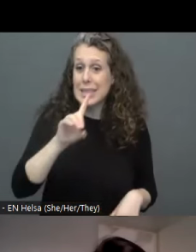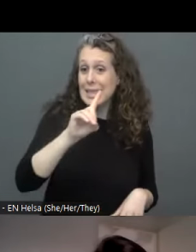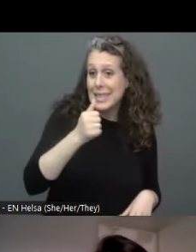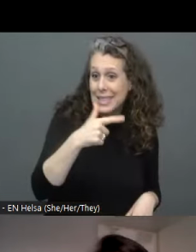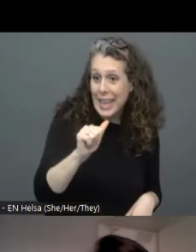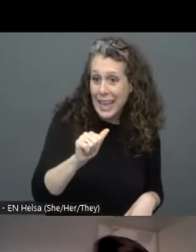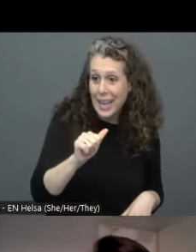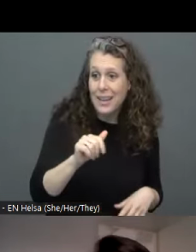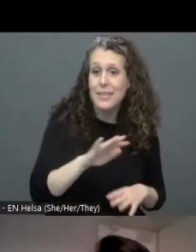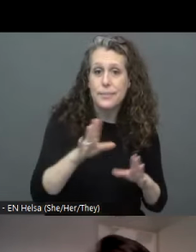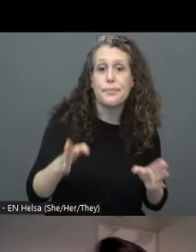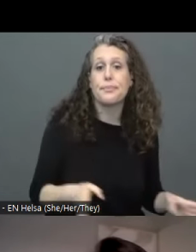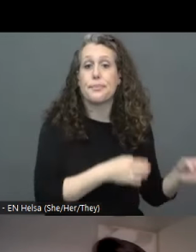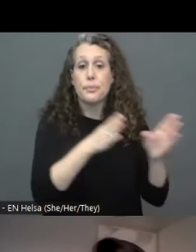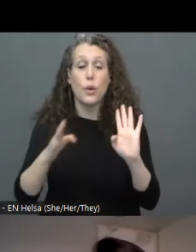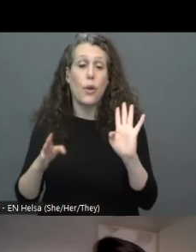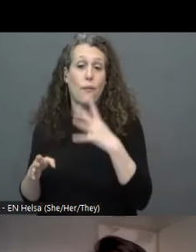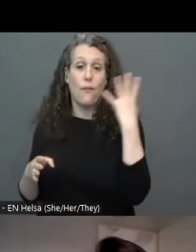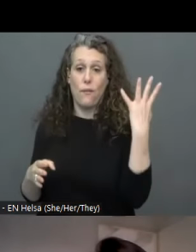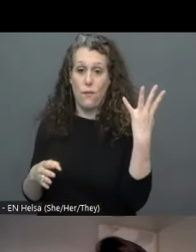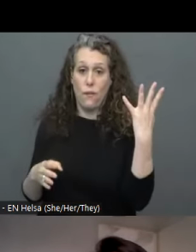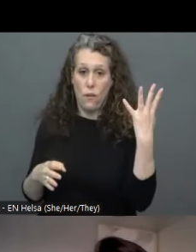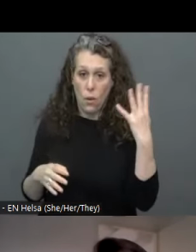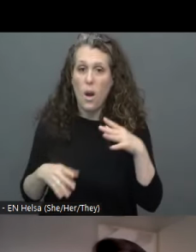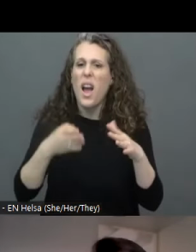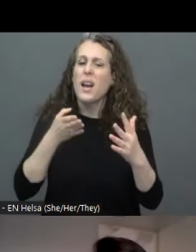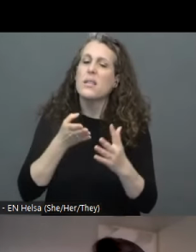Then move to module four in accessibility, universal design and reasonable accommodation.